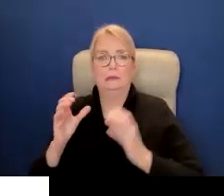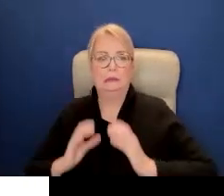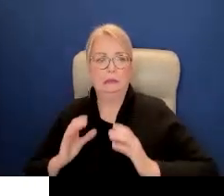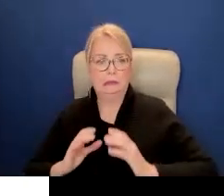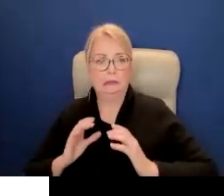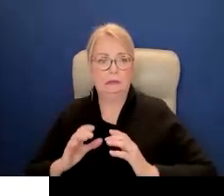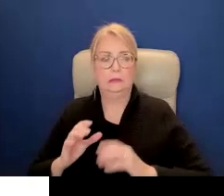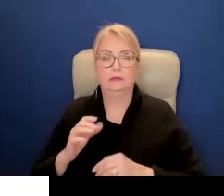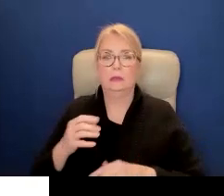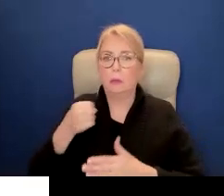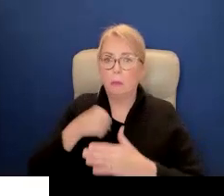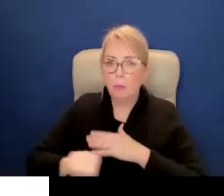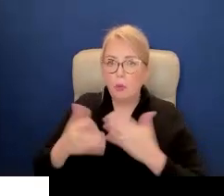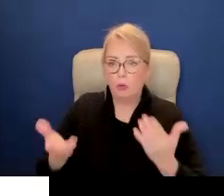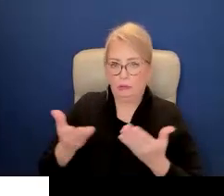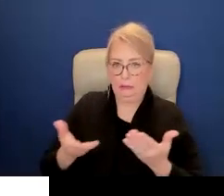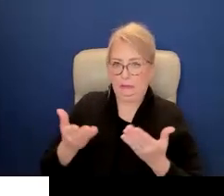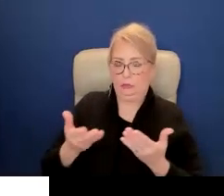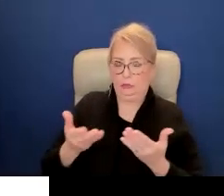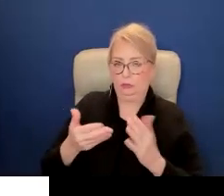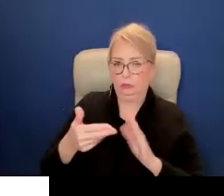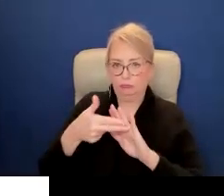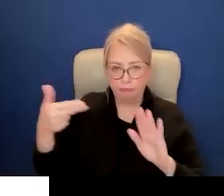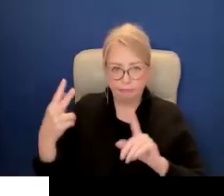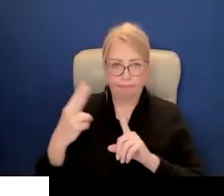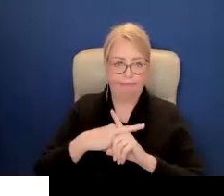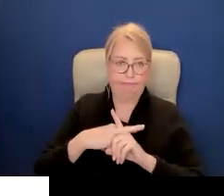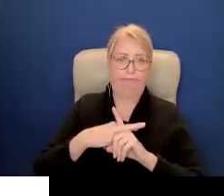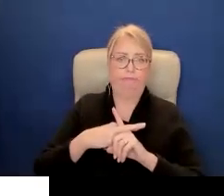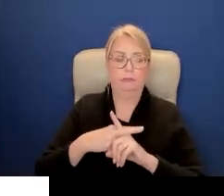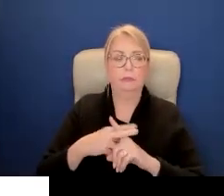because they were born here in U.S. soil or their birth to the US parents,